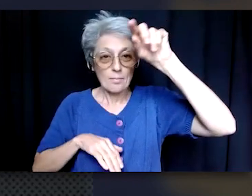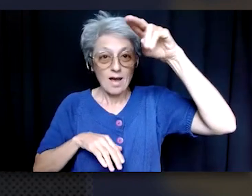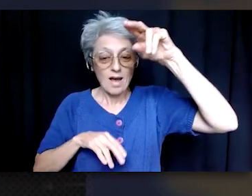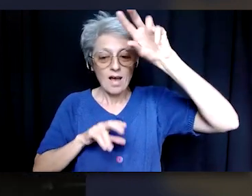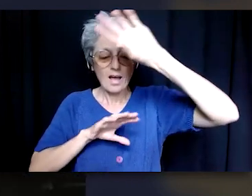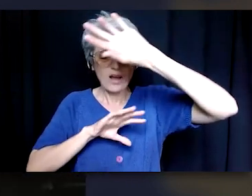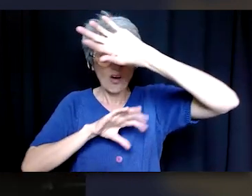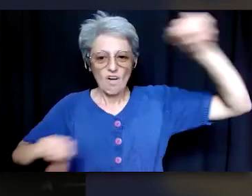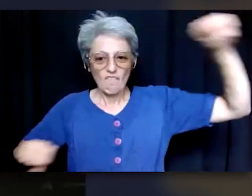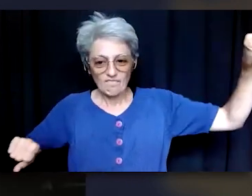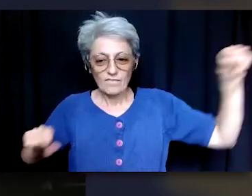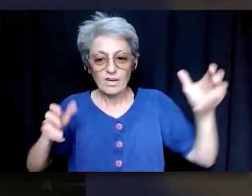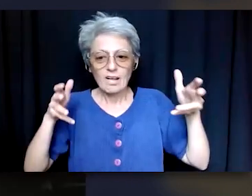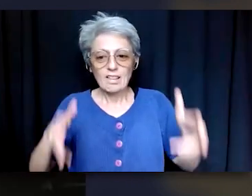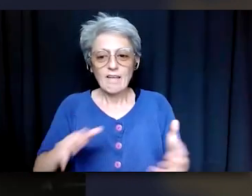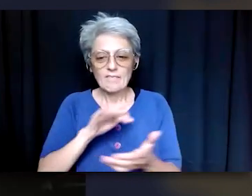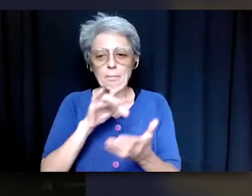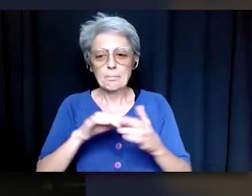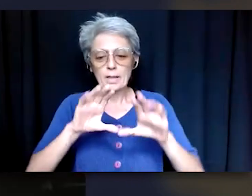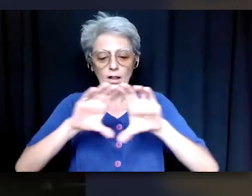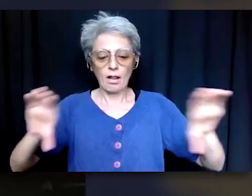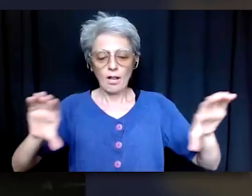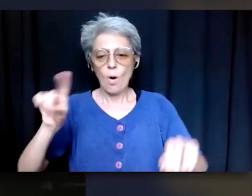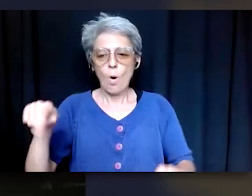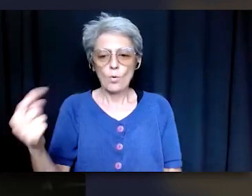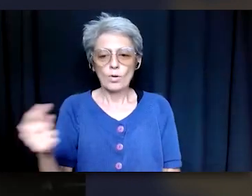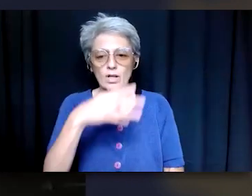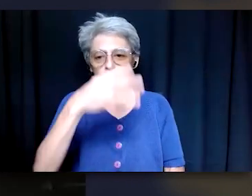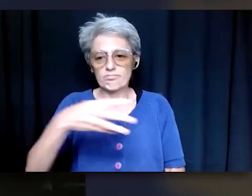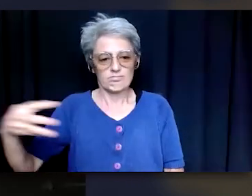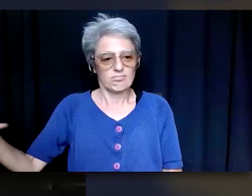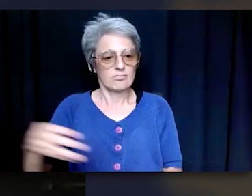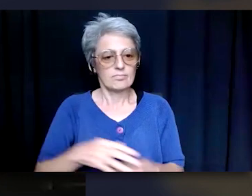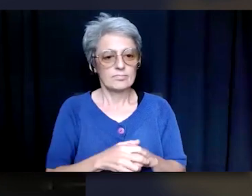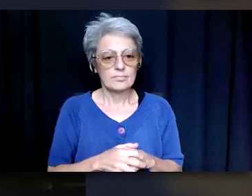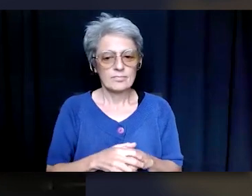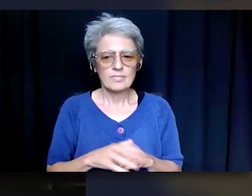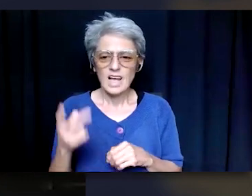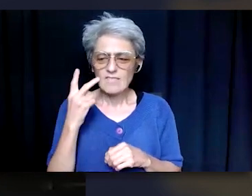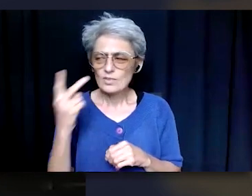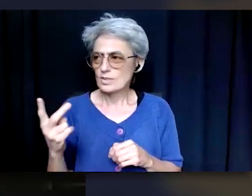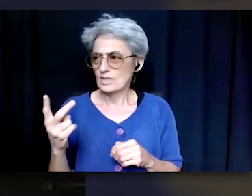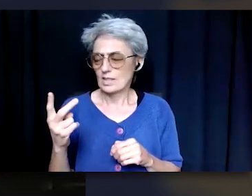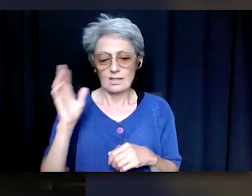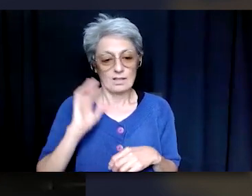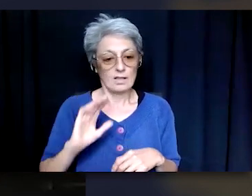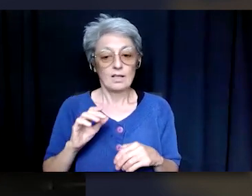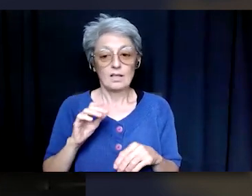right? How many of you have seen the kinds of paragraphs that even early ChatGPT churns out?